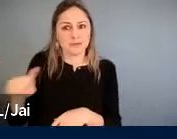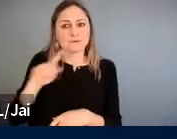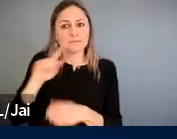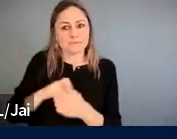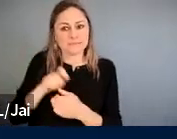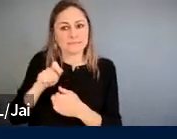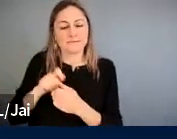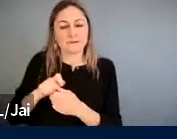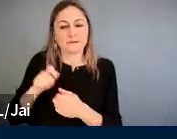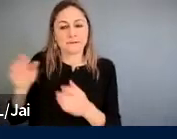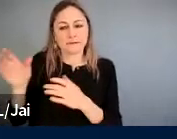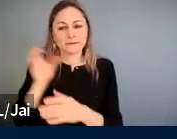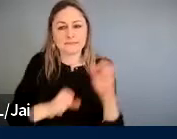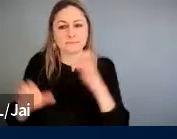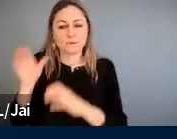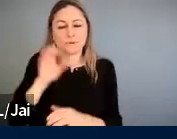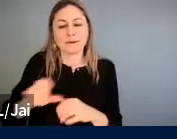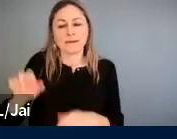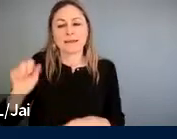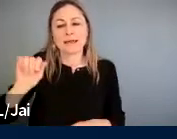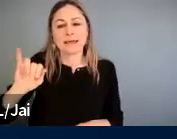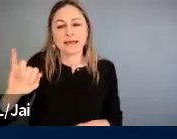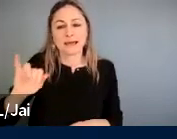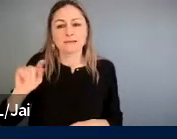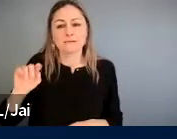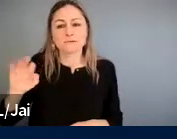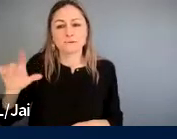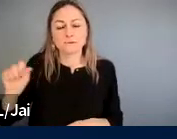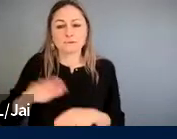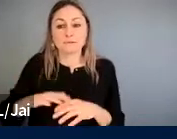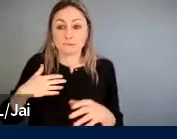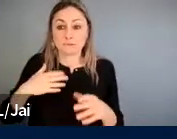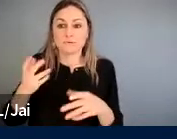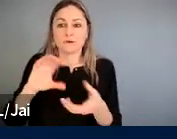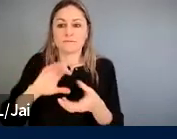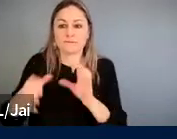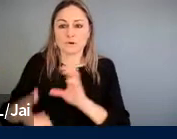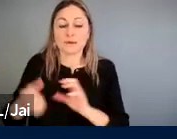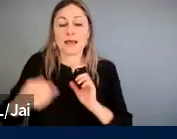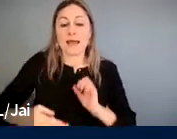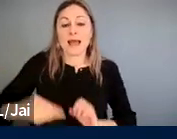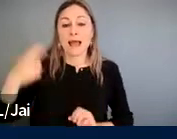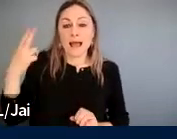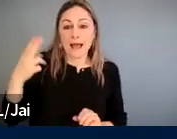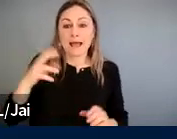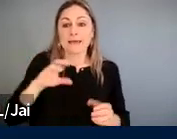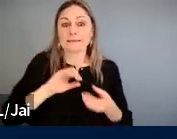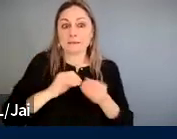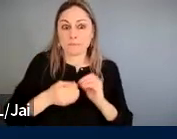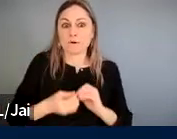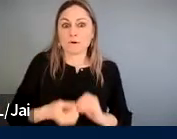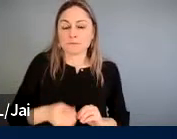AI tools to support efforts on converting high volumes of PDF documents to more accessible,